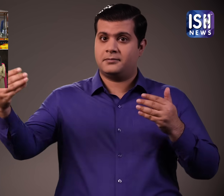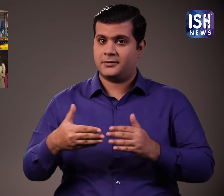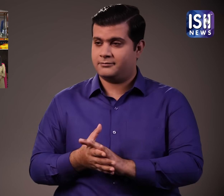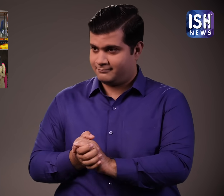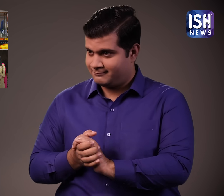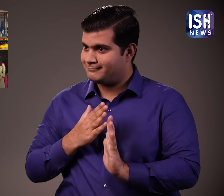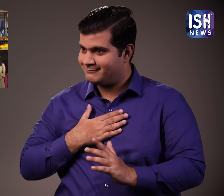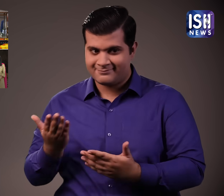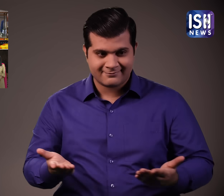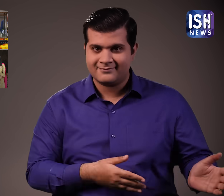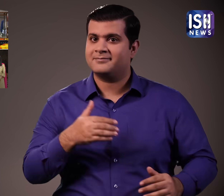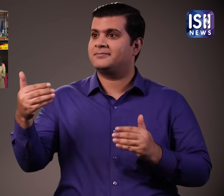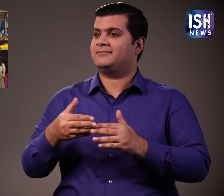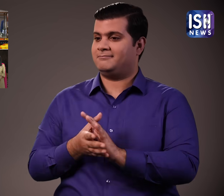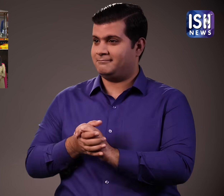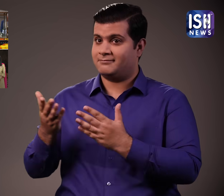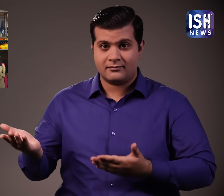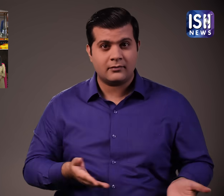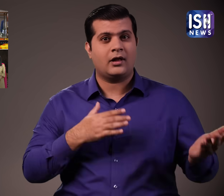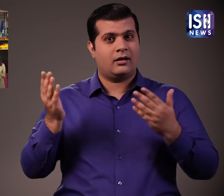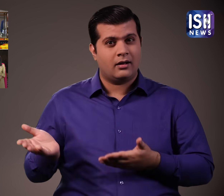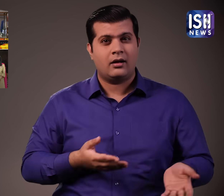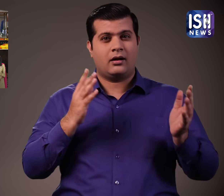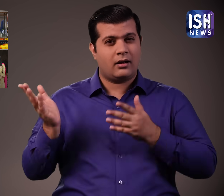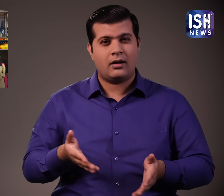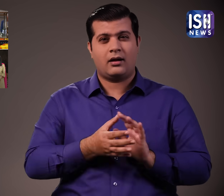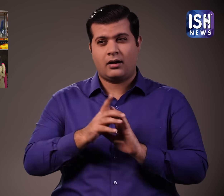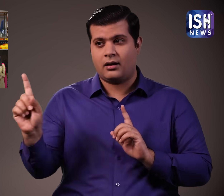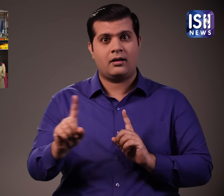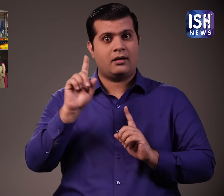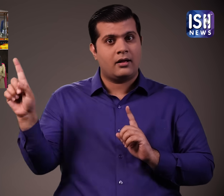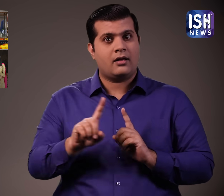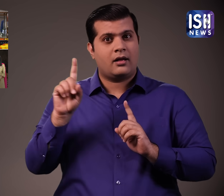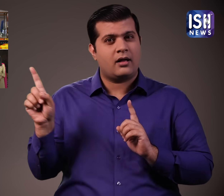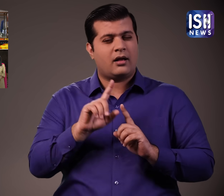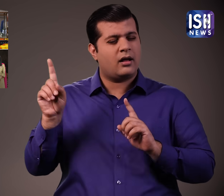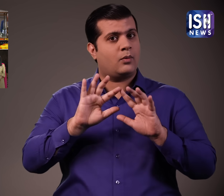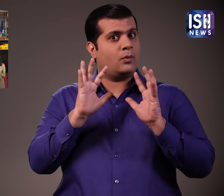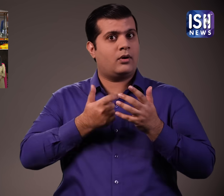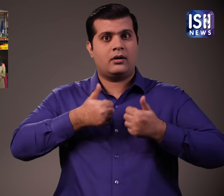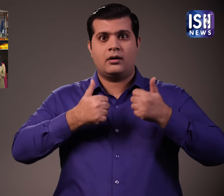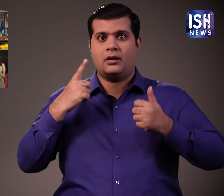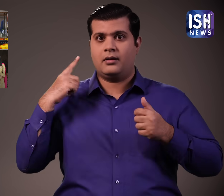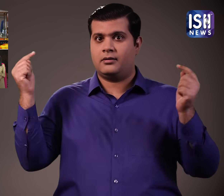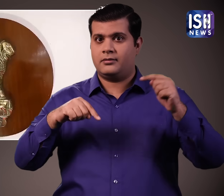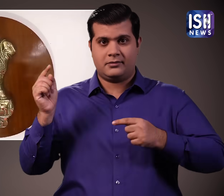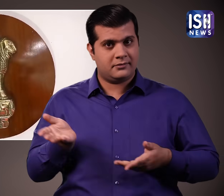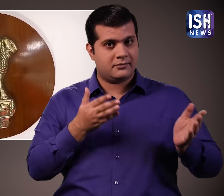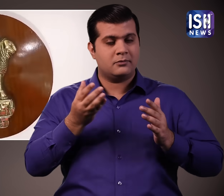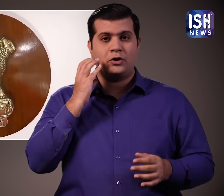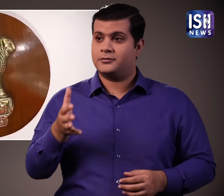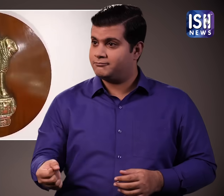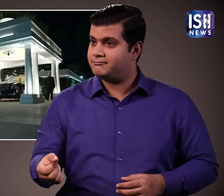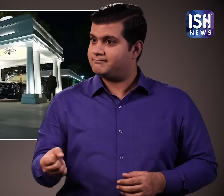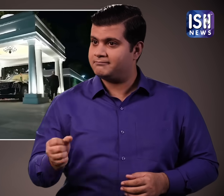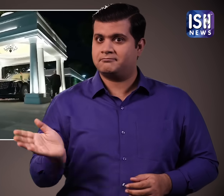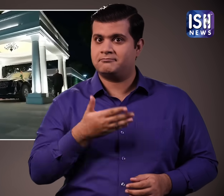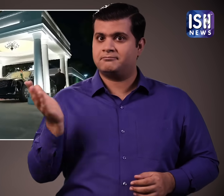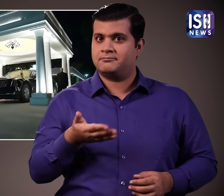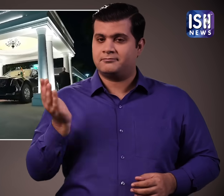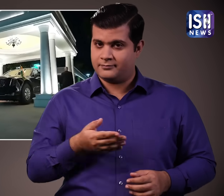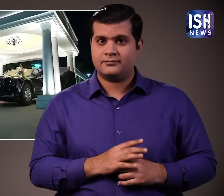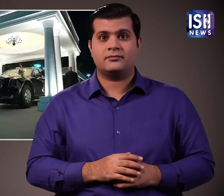PM Modi greeted each and every leader with a hand shake.